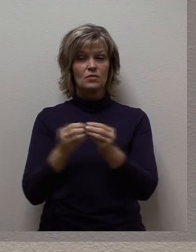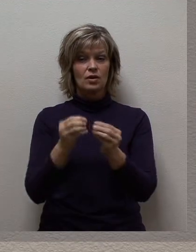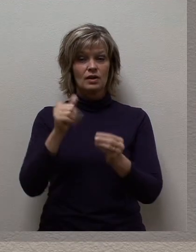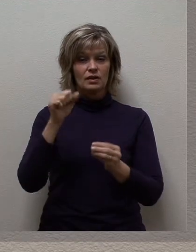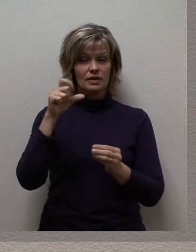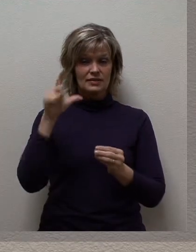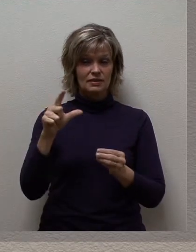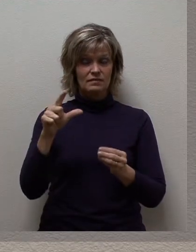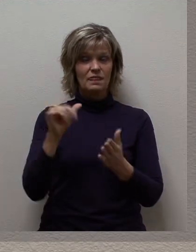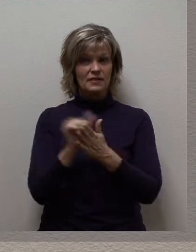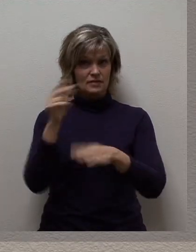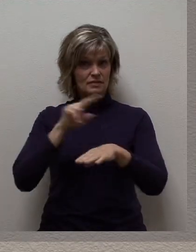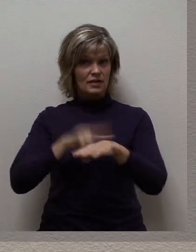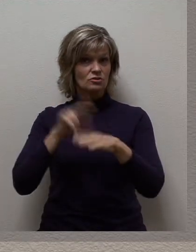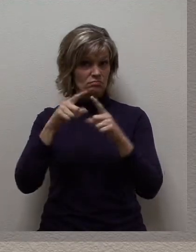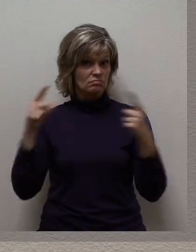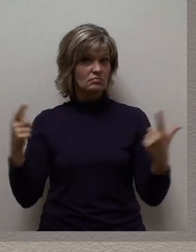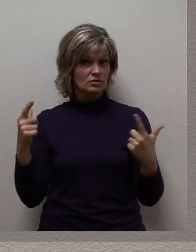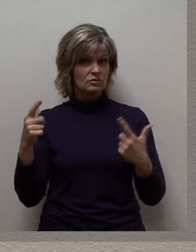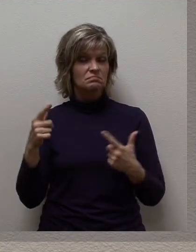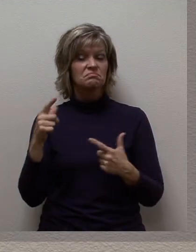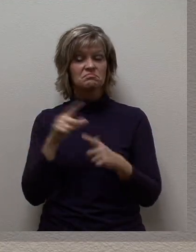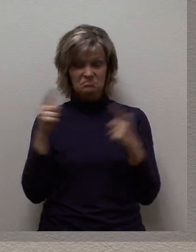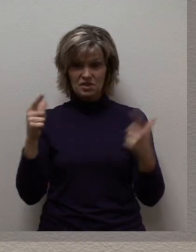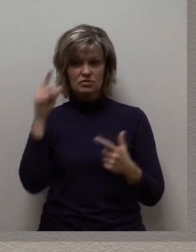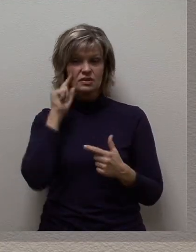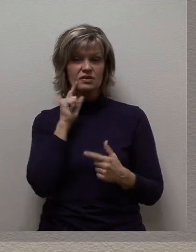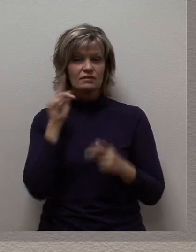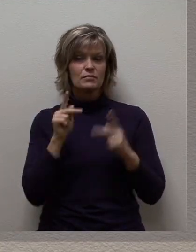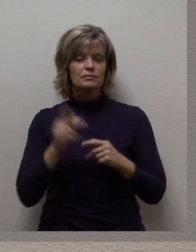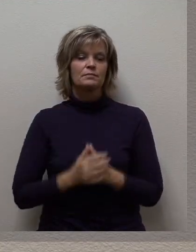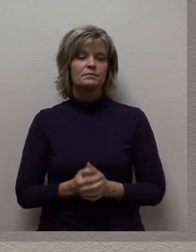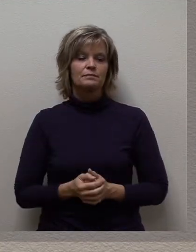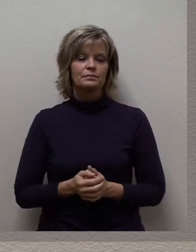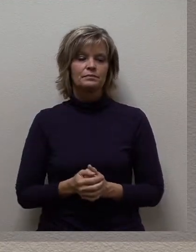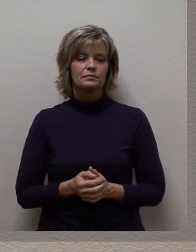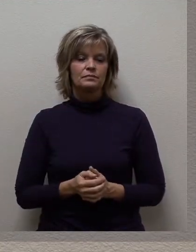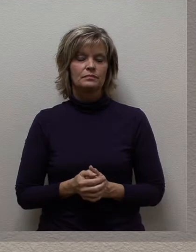because that's their natural language. That's the natural language of the deaf folks.